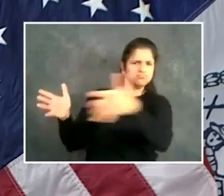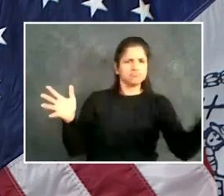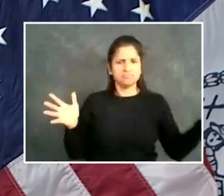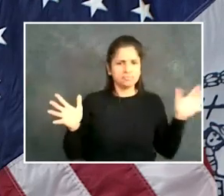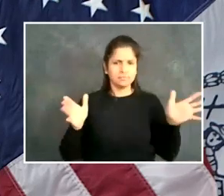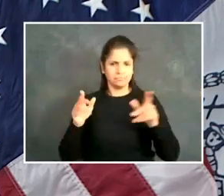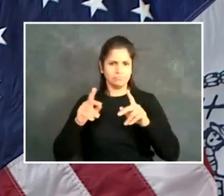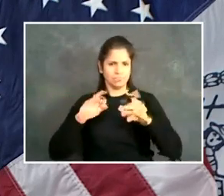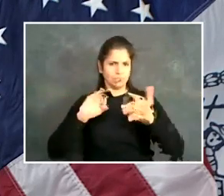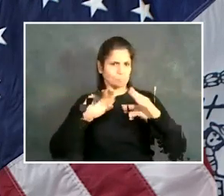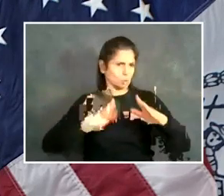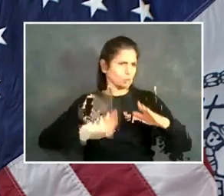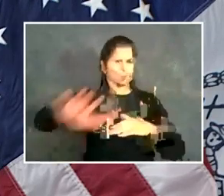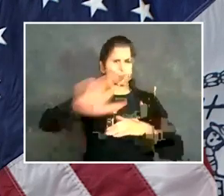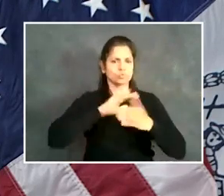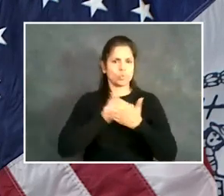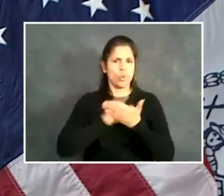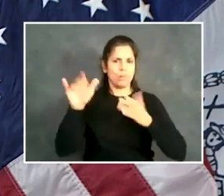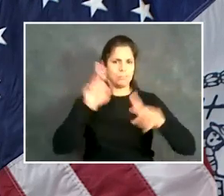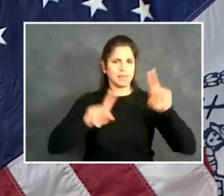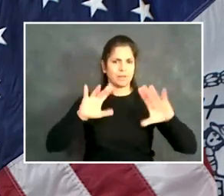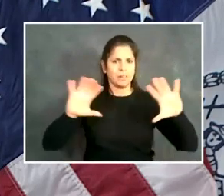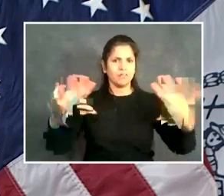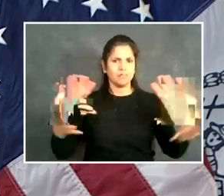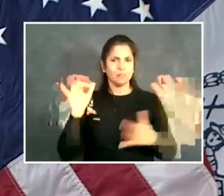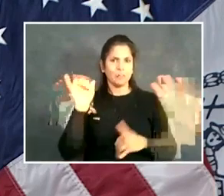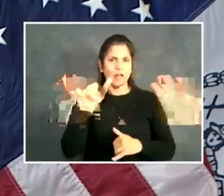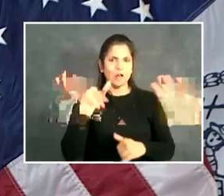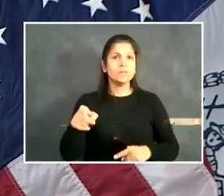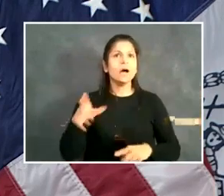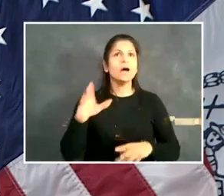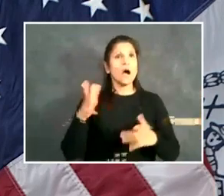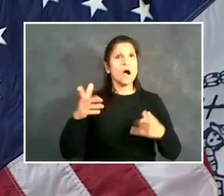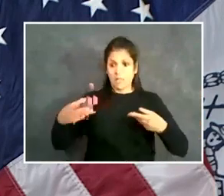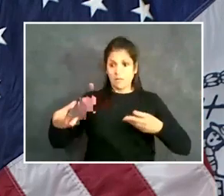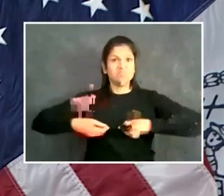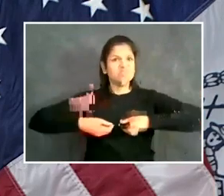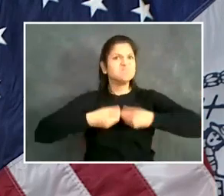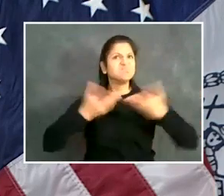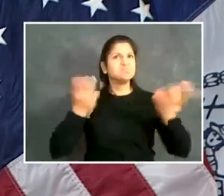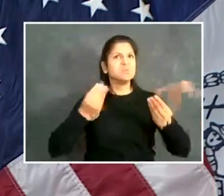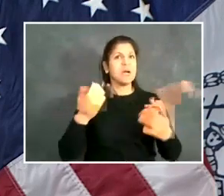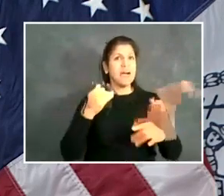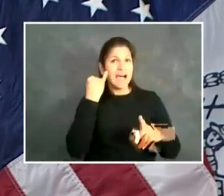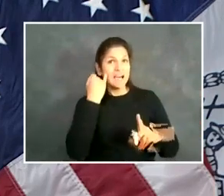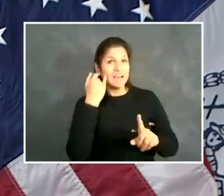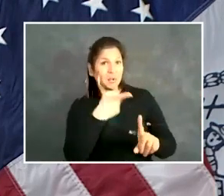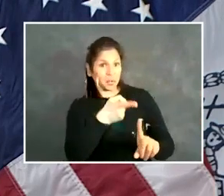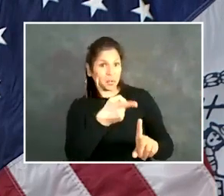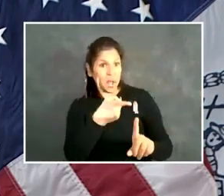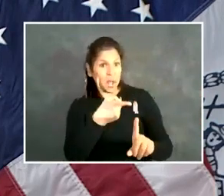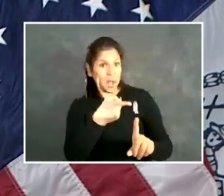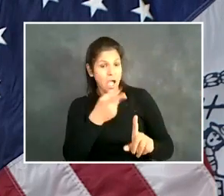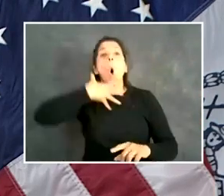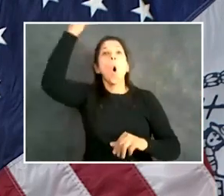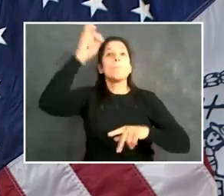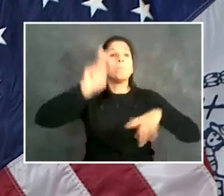THAT IS A CHANGE. OUR MESSAGE IS THAT GETTING TESTED IS IMPORTANT, PARTICULARLY IF YOU ARE